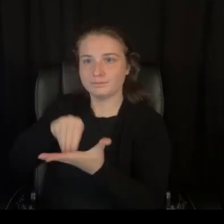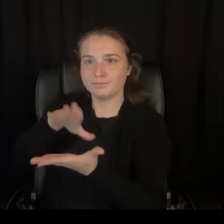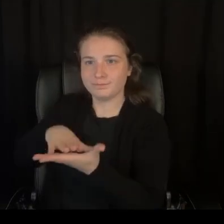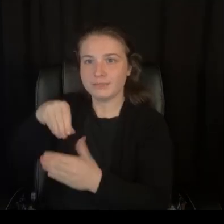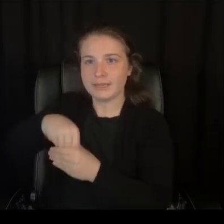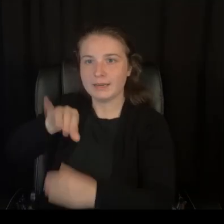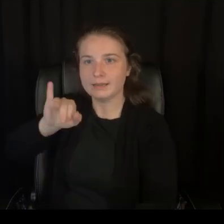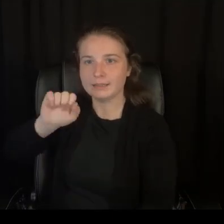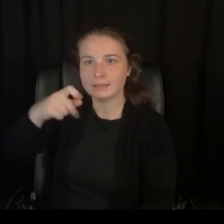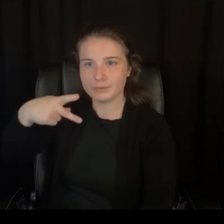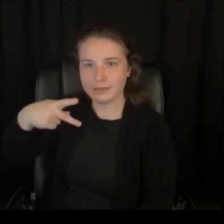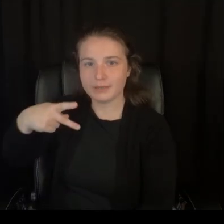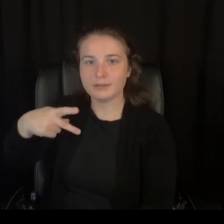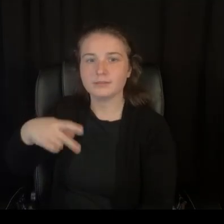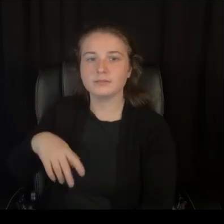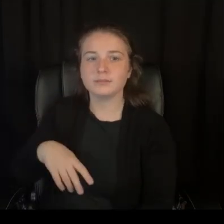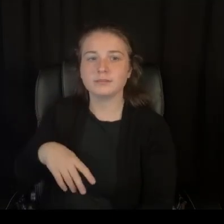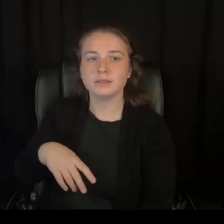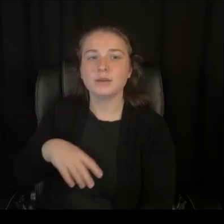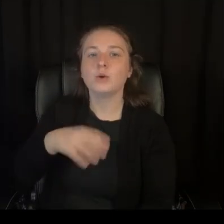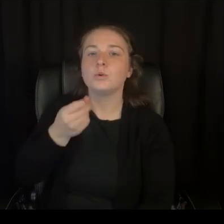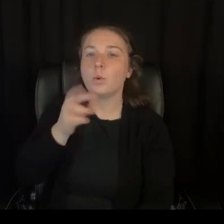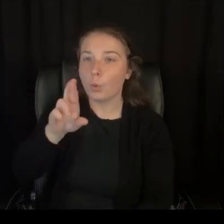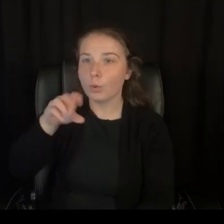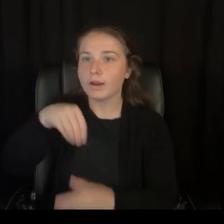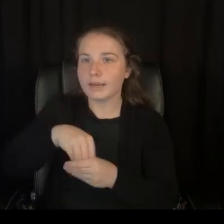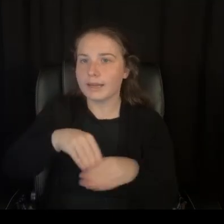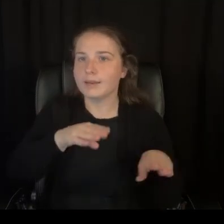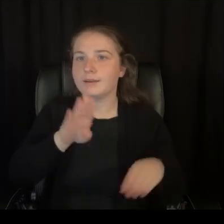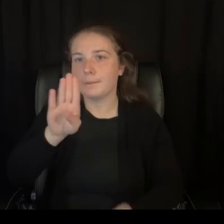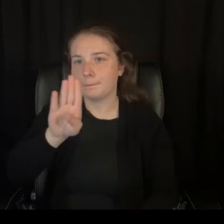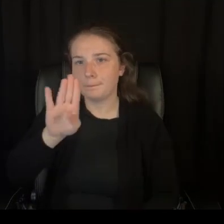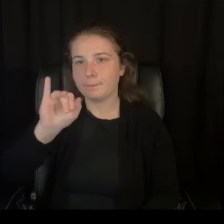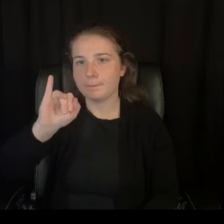in the IEP or in a behavioral intervention plan for that student.